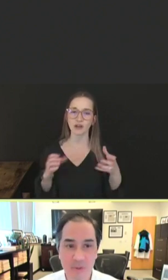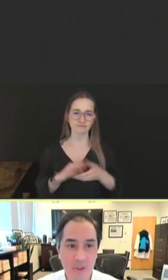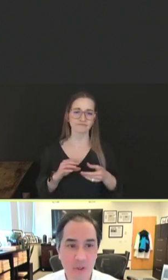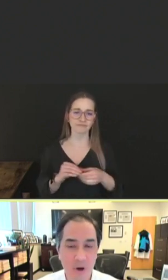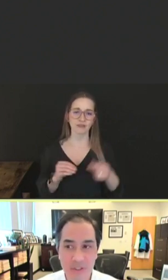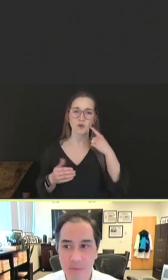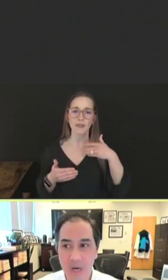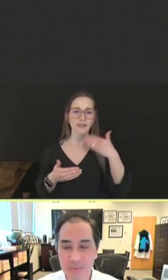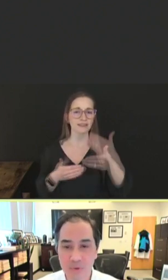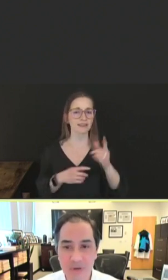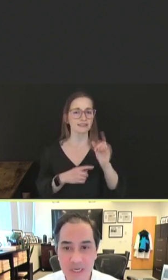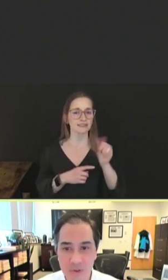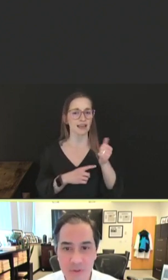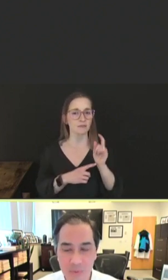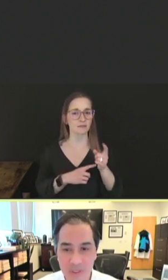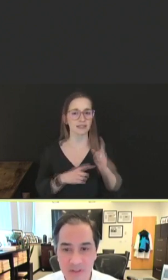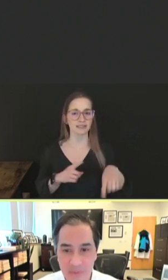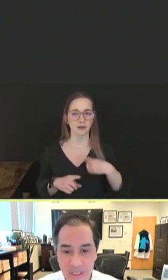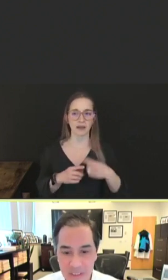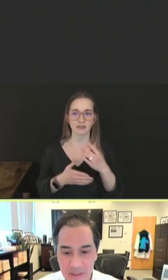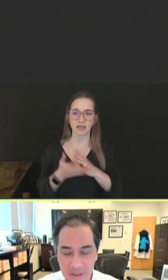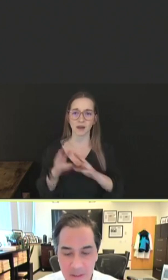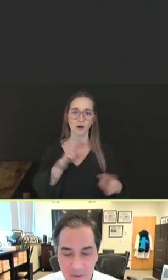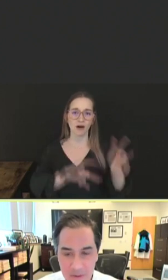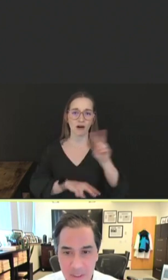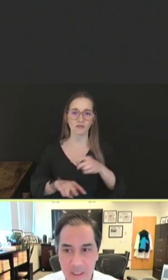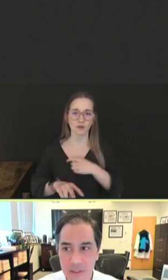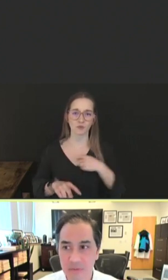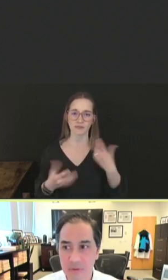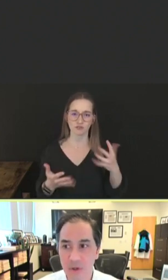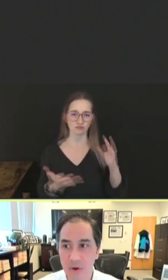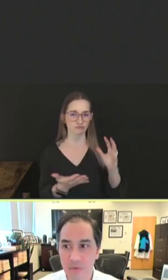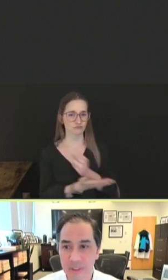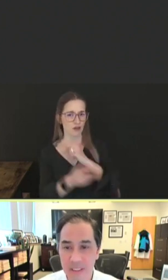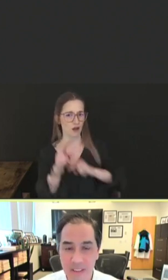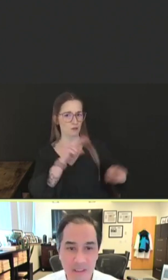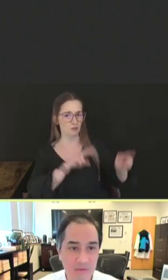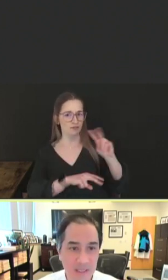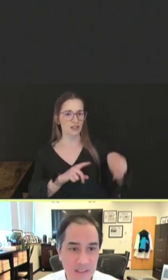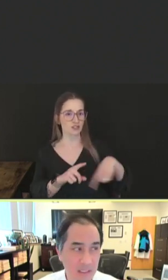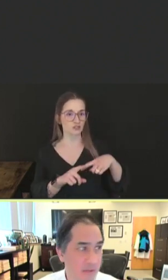on some observations that we have made in our studies of the COVID-19 vaccines,